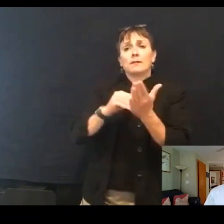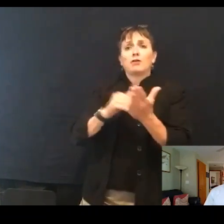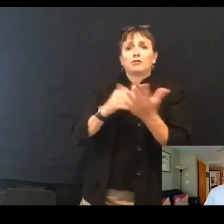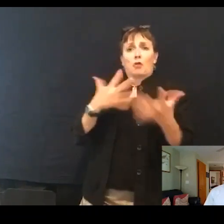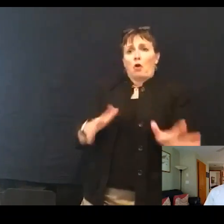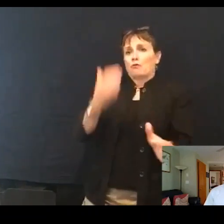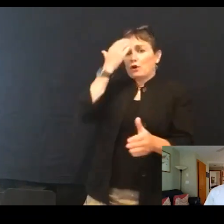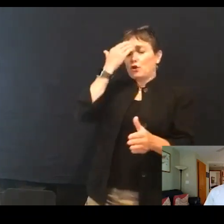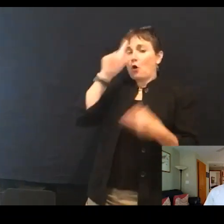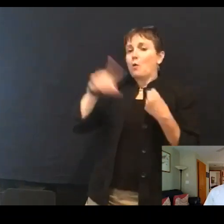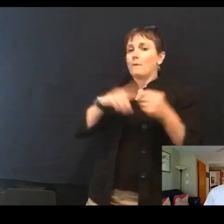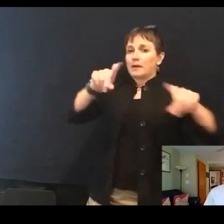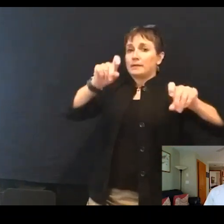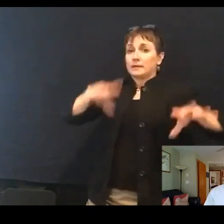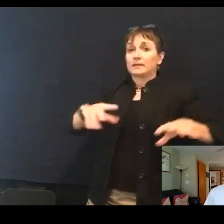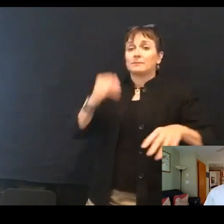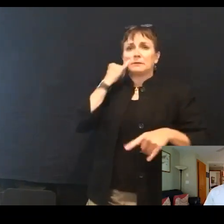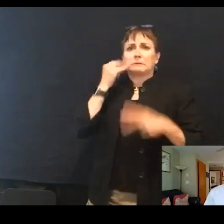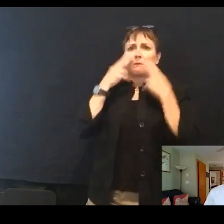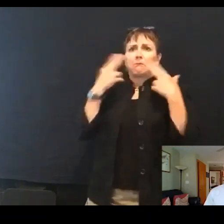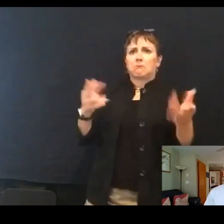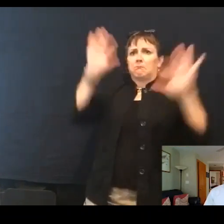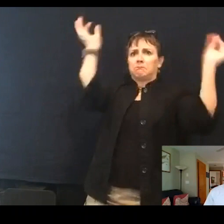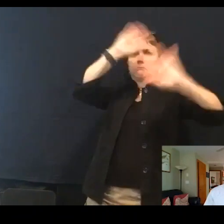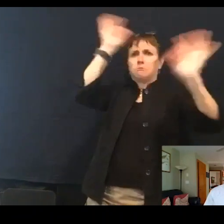But if they're not, the Foundation Fighting Blindness